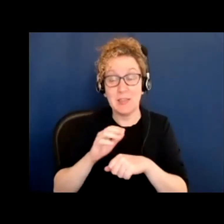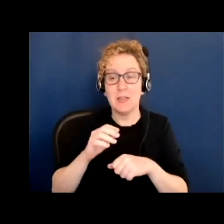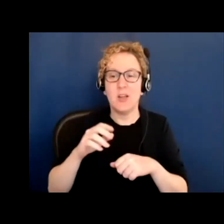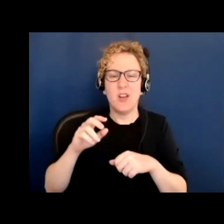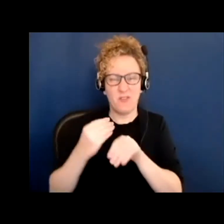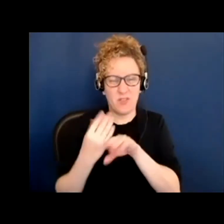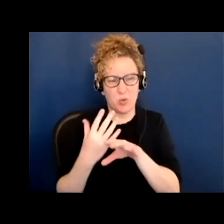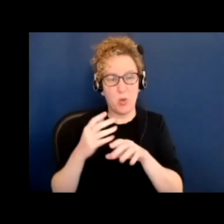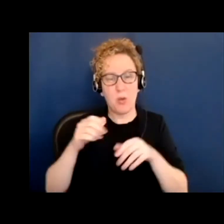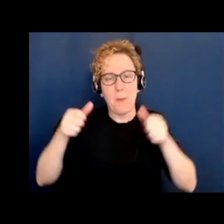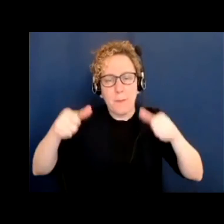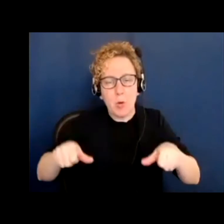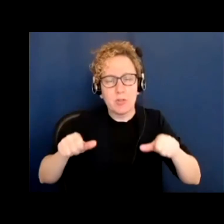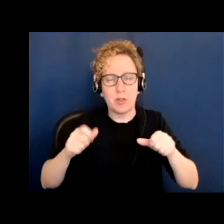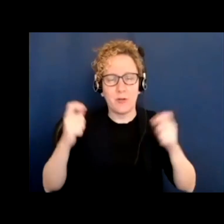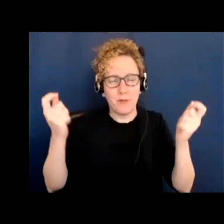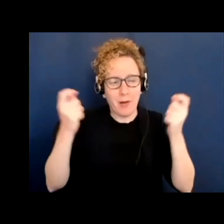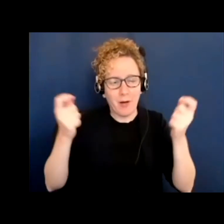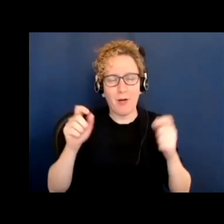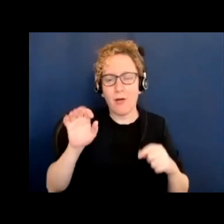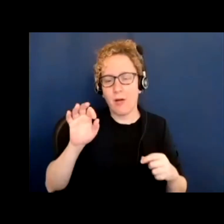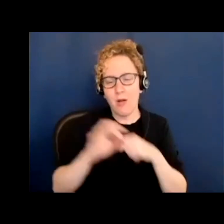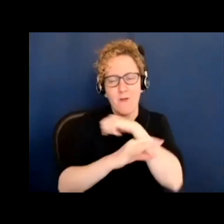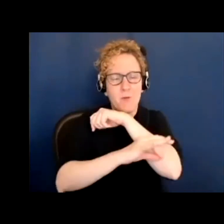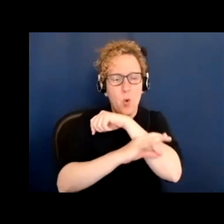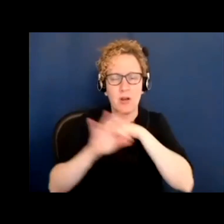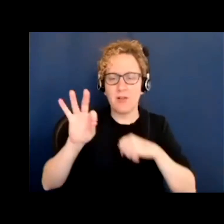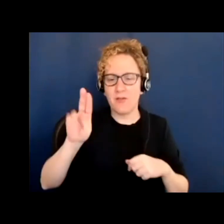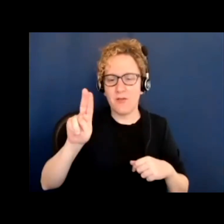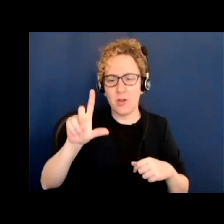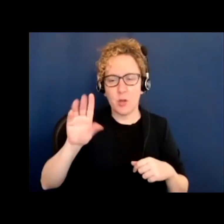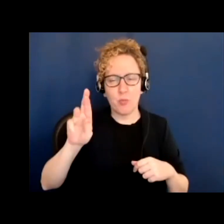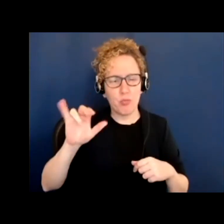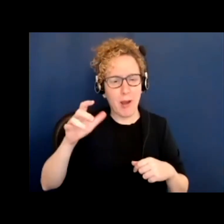impact panel and we are hearing from alumni of exchange programs that participated in